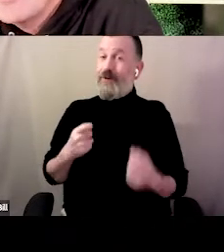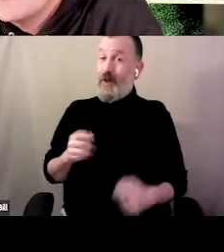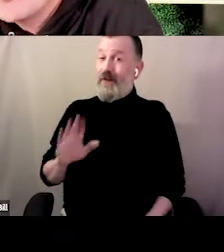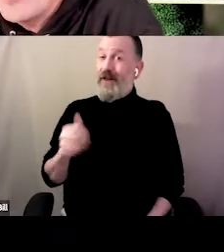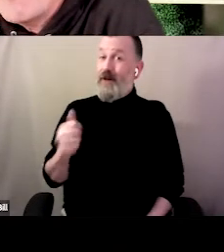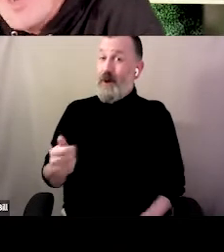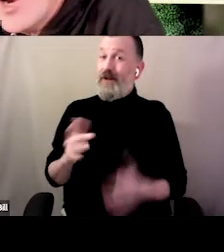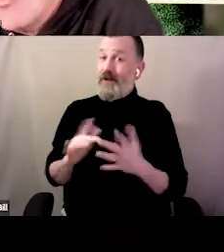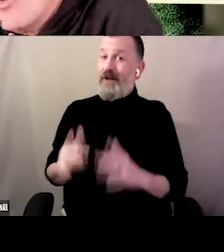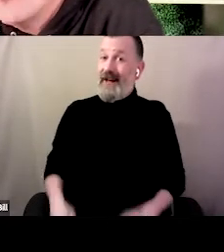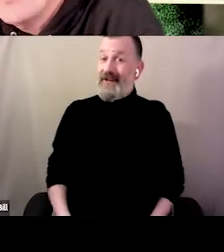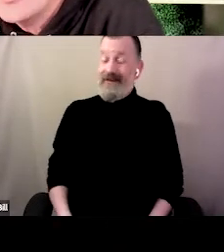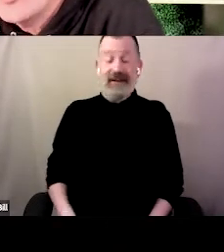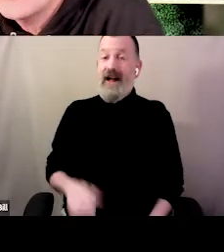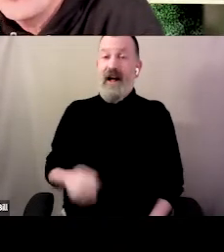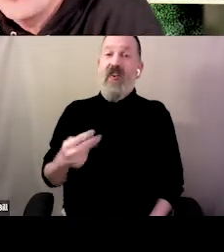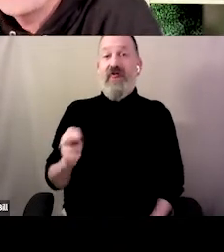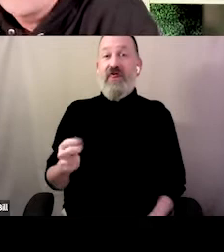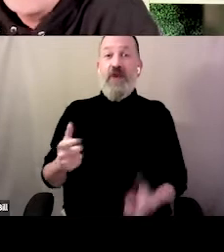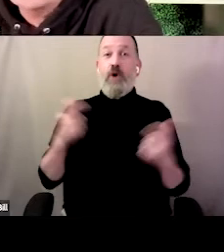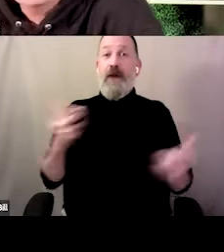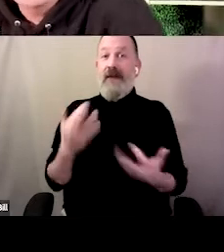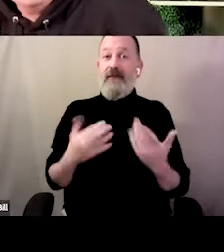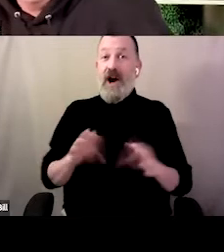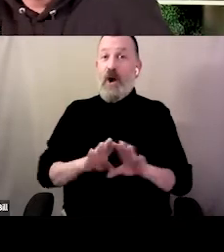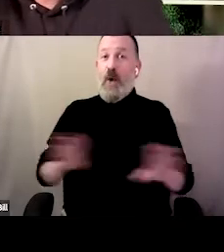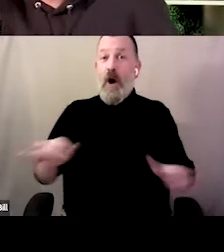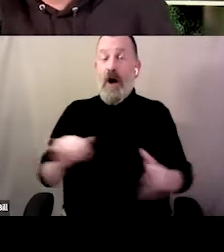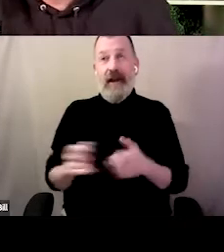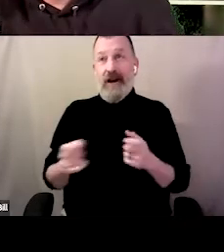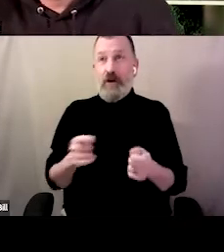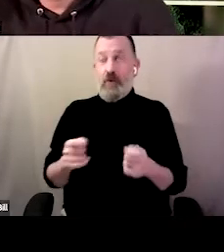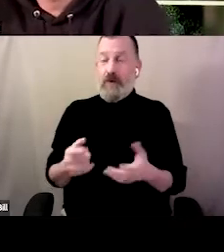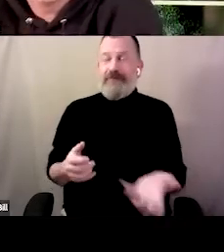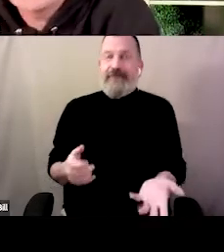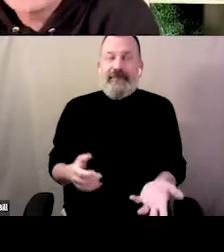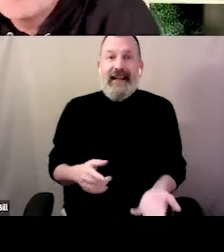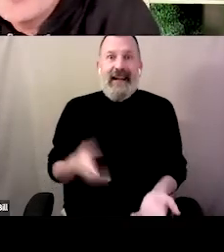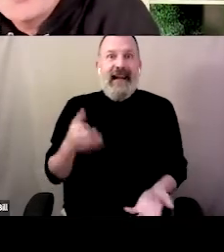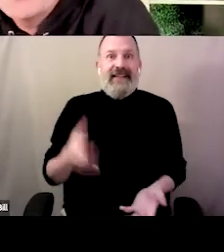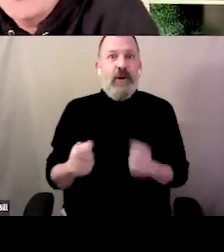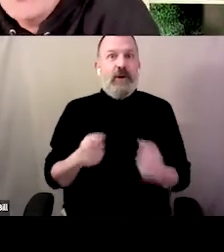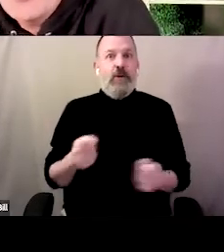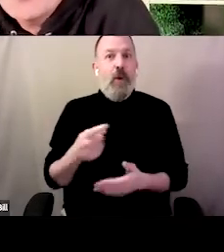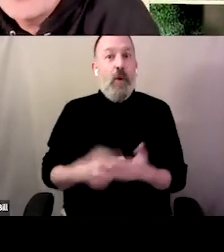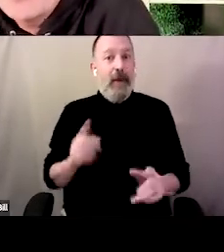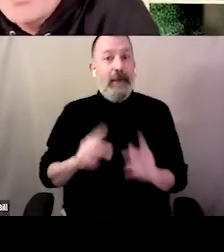CalebBarlow: You have great firewall that controls, largely, you know, is there to control what information people see in a lot of ways there to